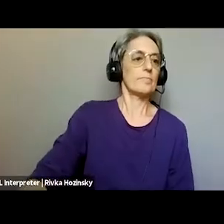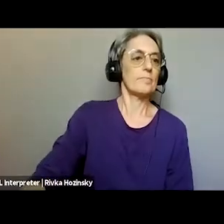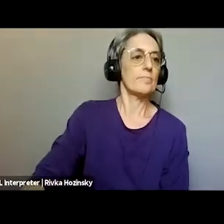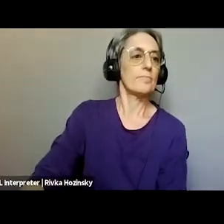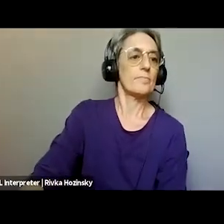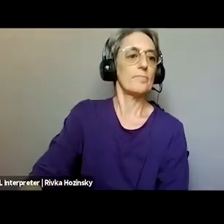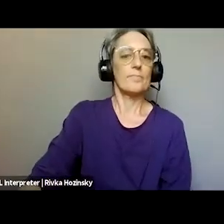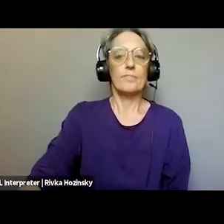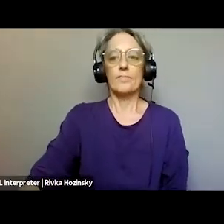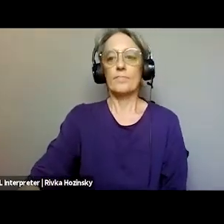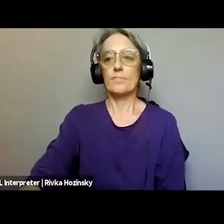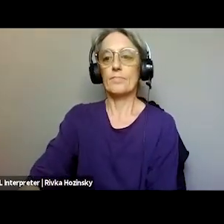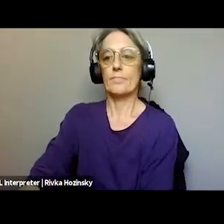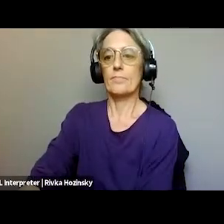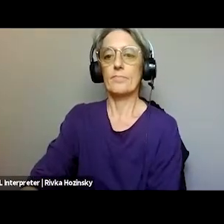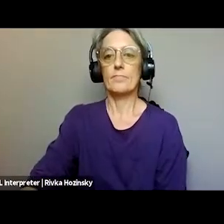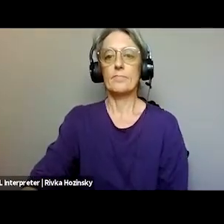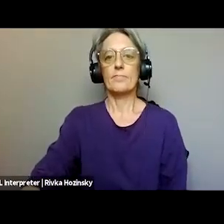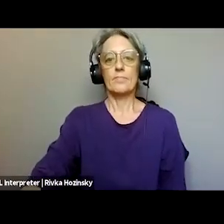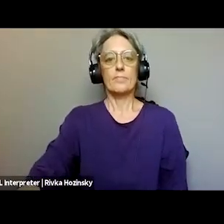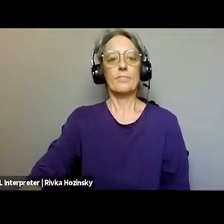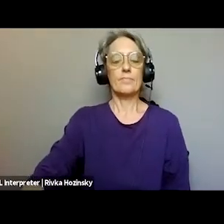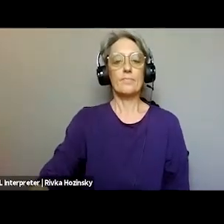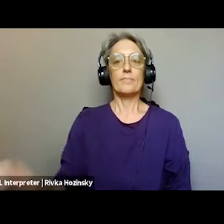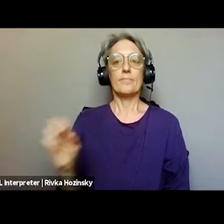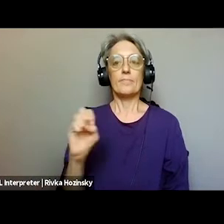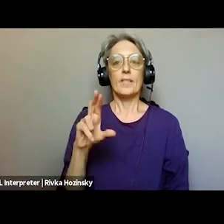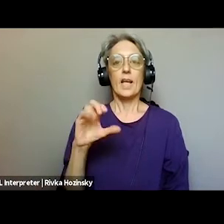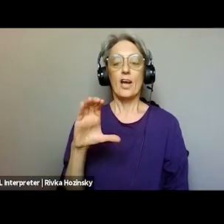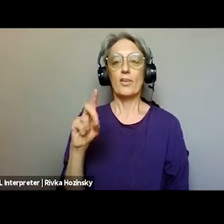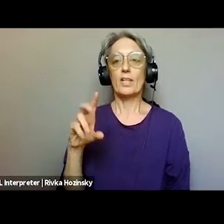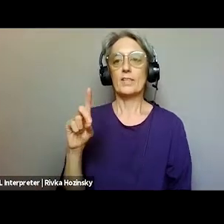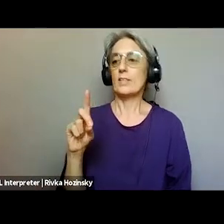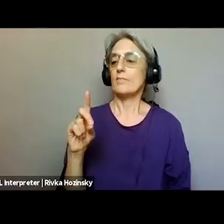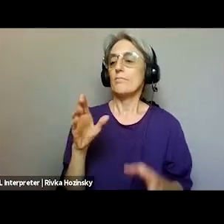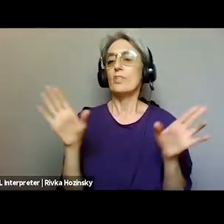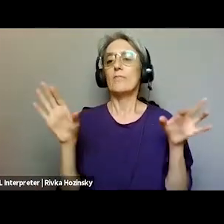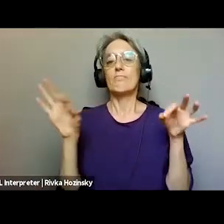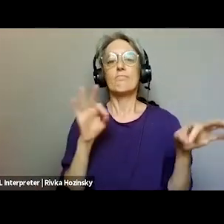Great, so Eric did a great overview of prenatal related outcomes and